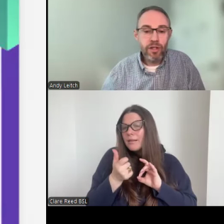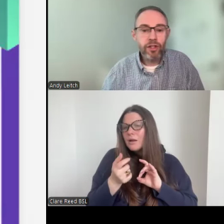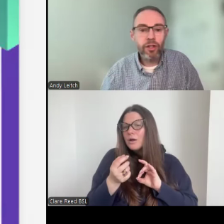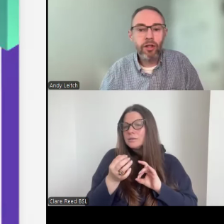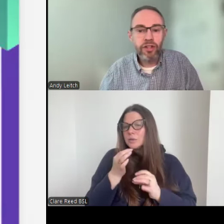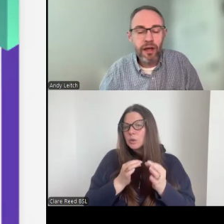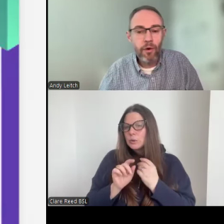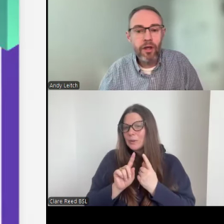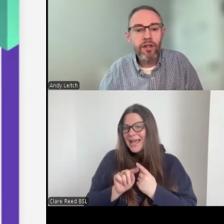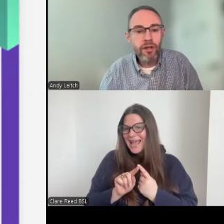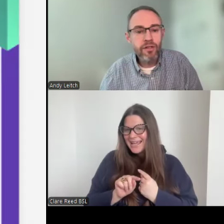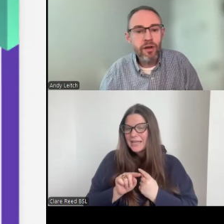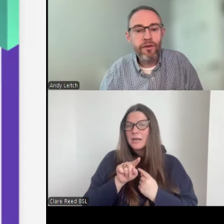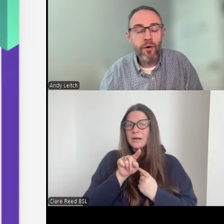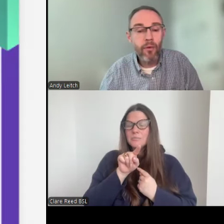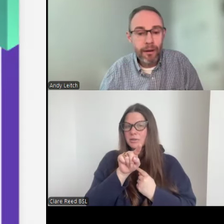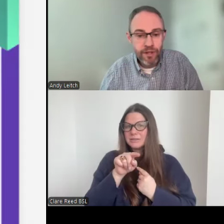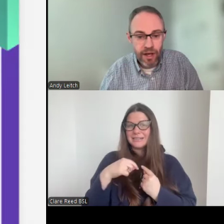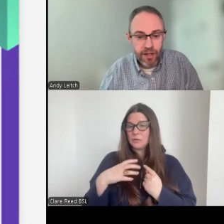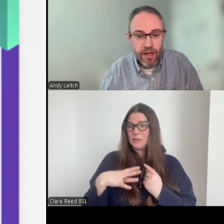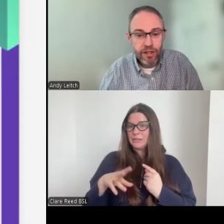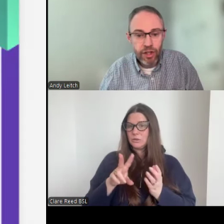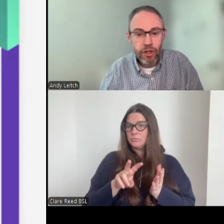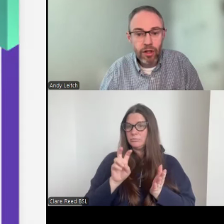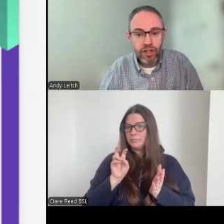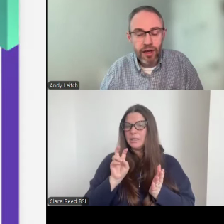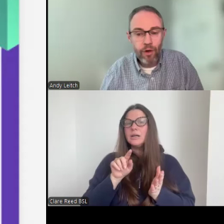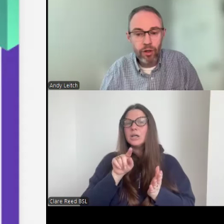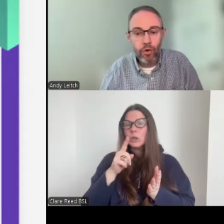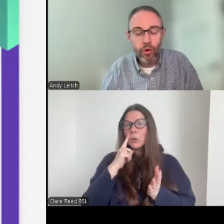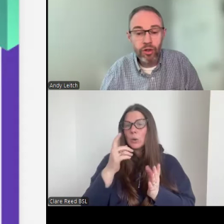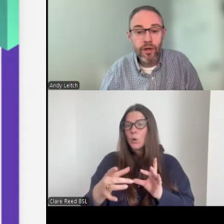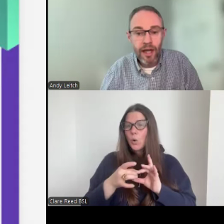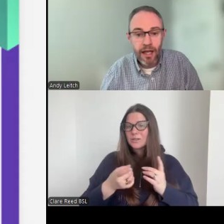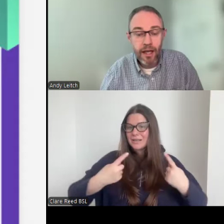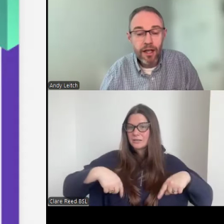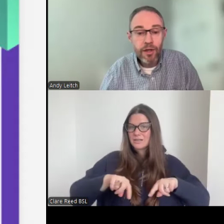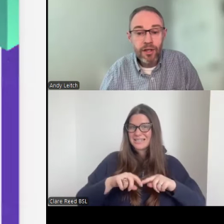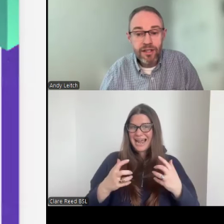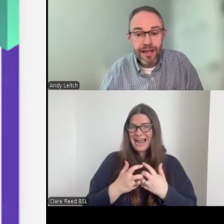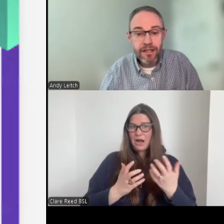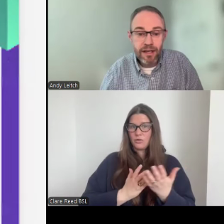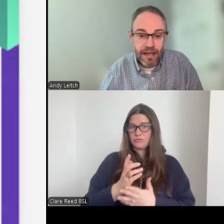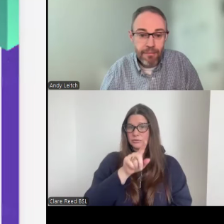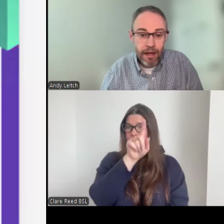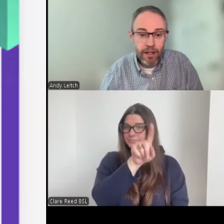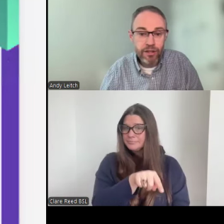with the Digital Culture Network, you can do so through our website, digitalculturenetwork.org.uk. You can send us an email at